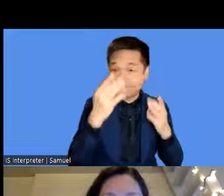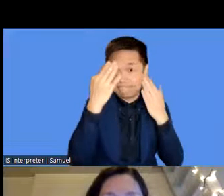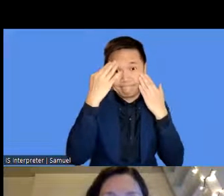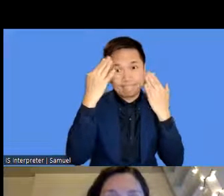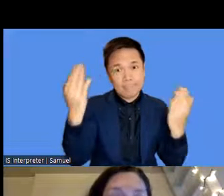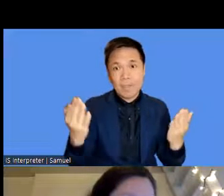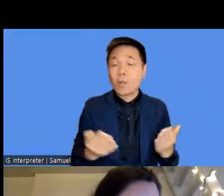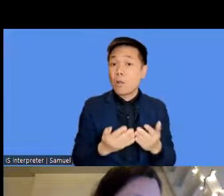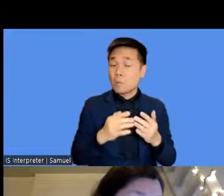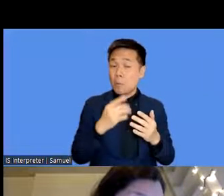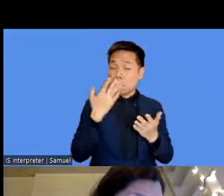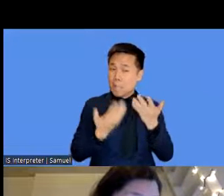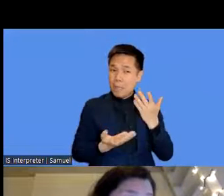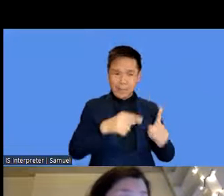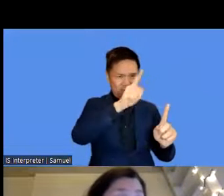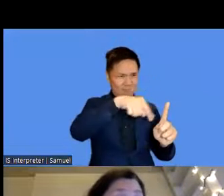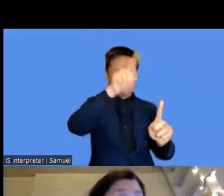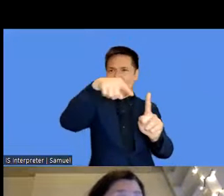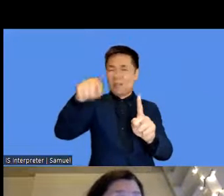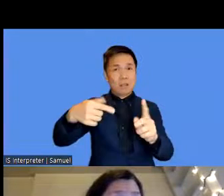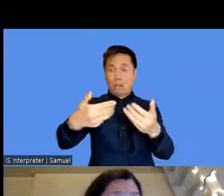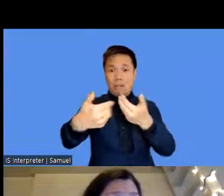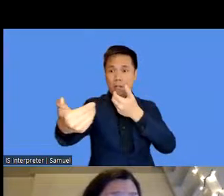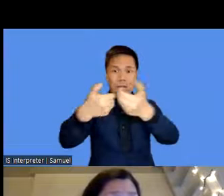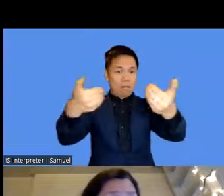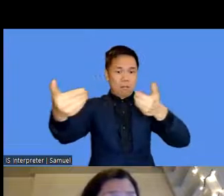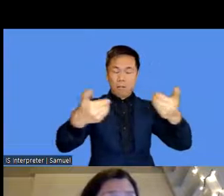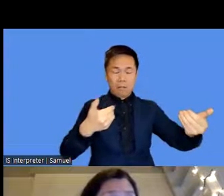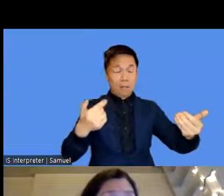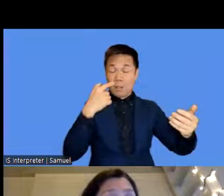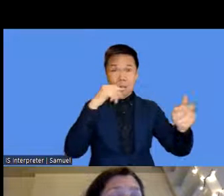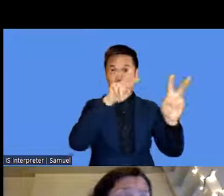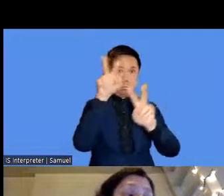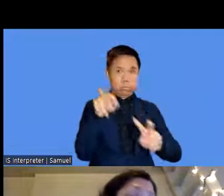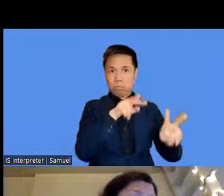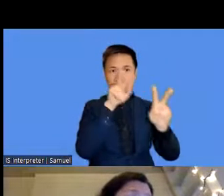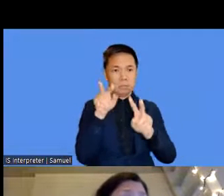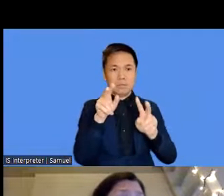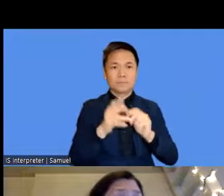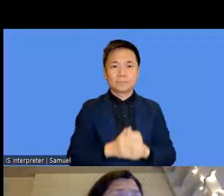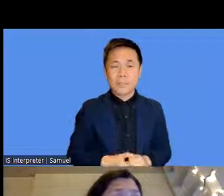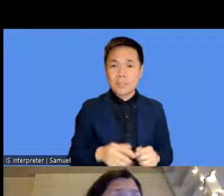Rights of Persons with Disabilities, and specifically a lot of the work that I do is around the